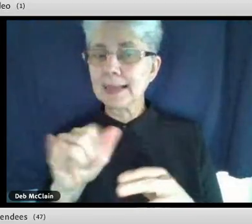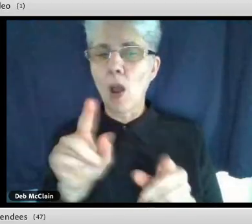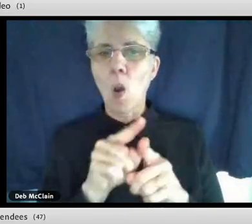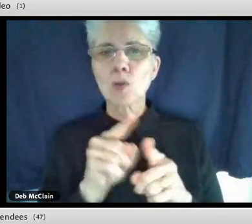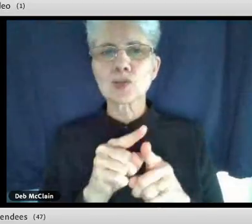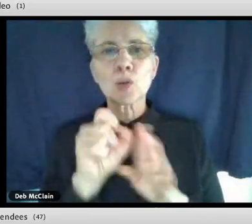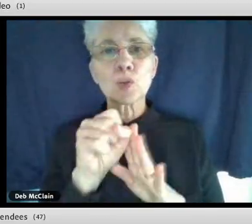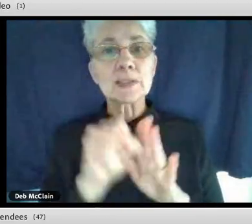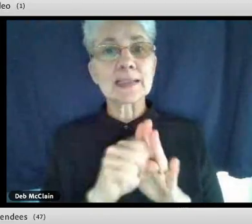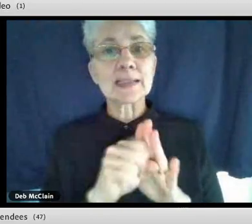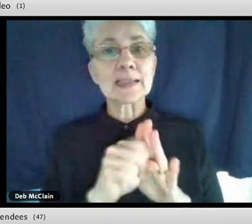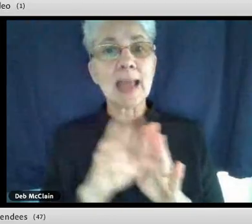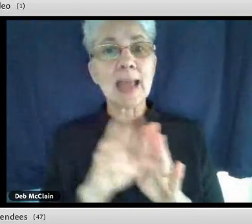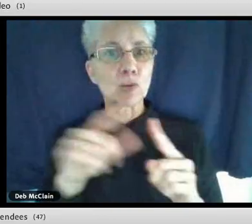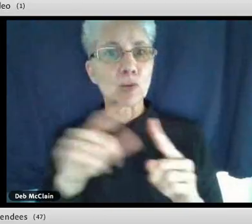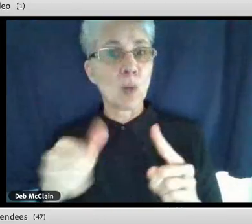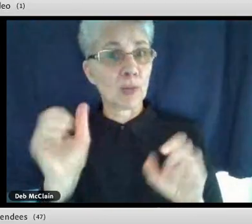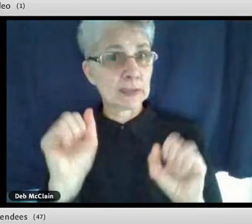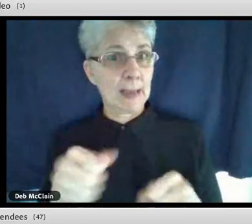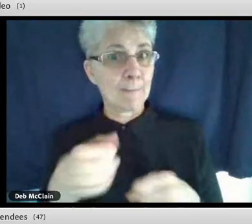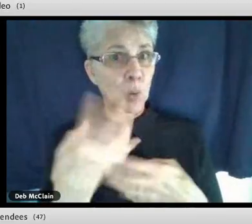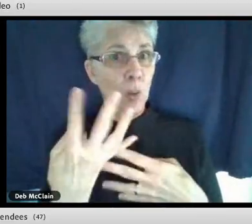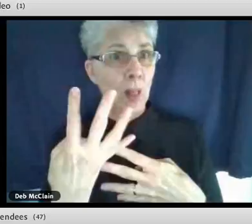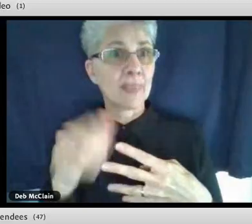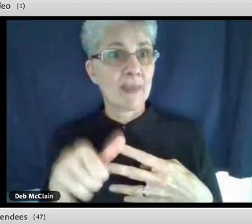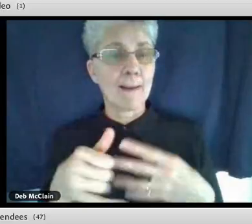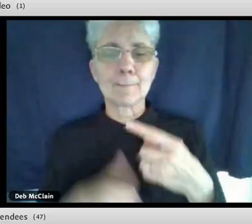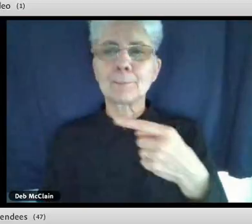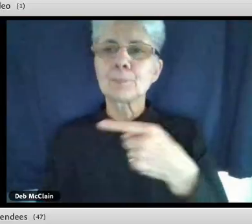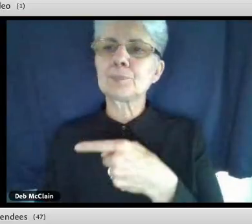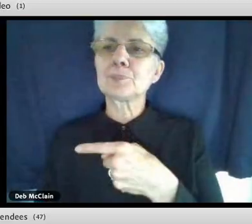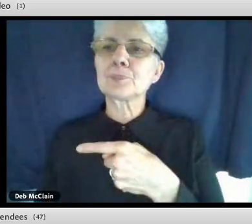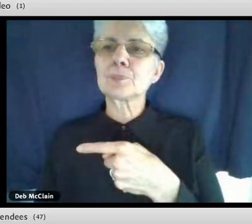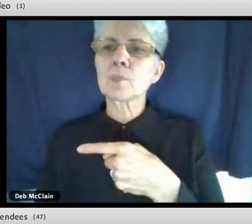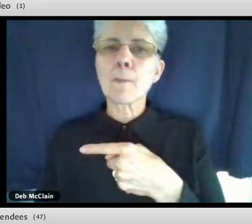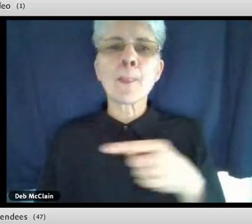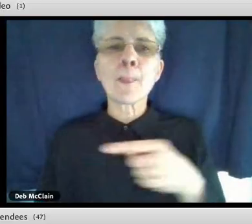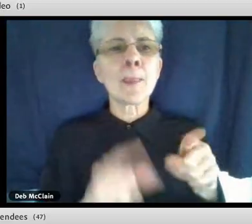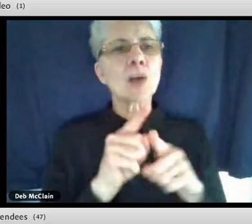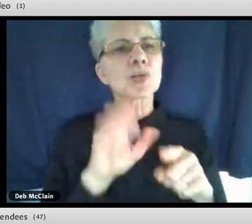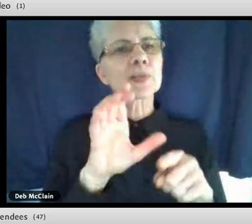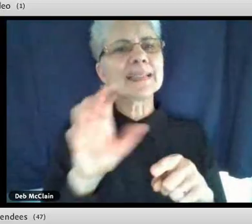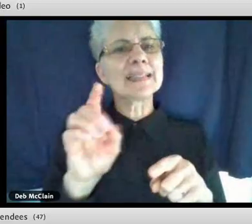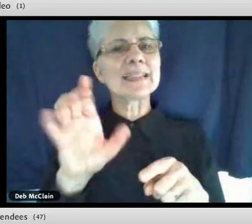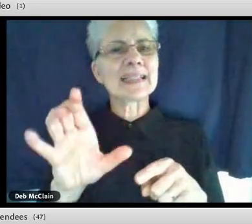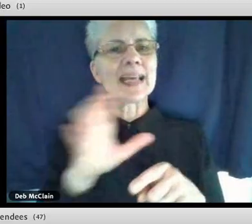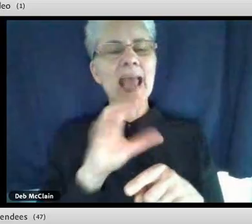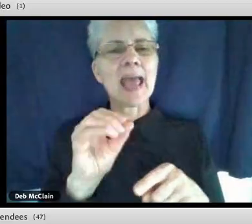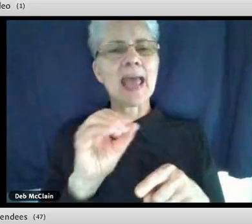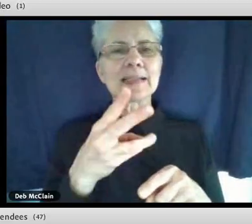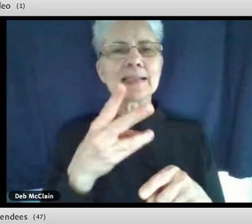and county compared to others. Also the CDC and the World Health Organization